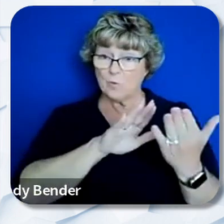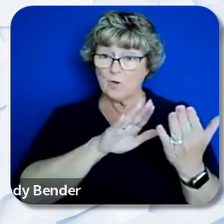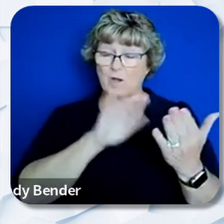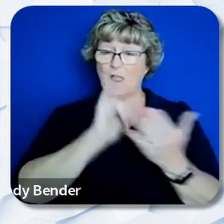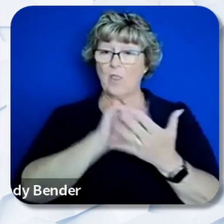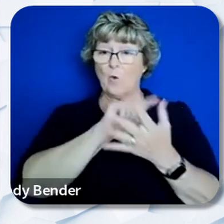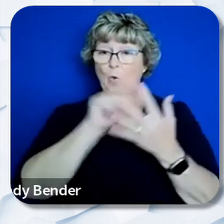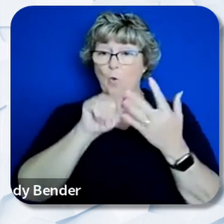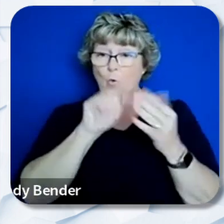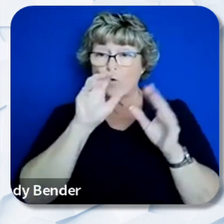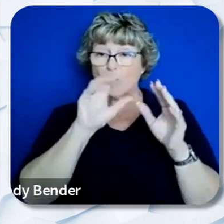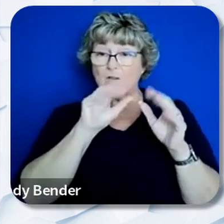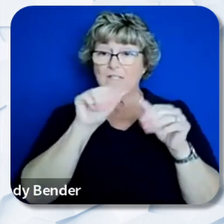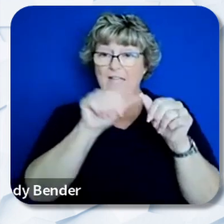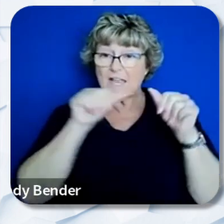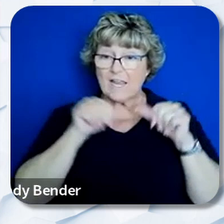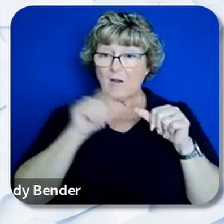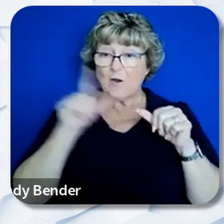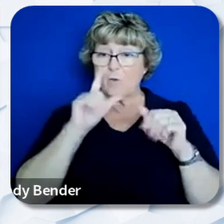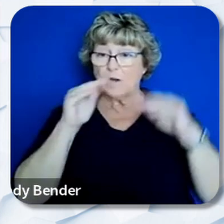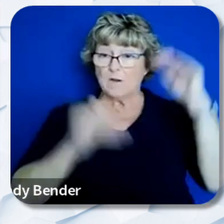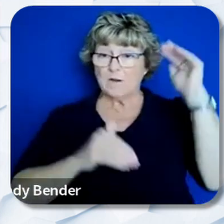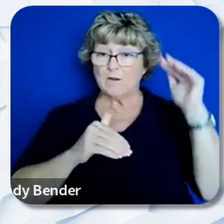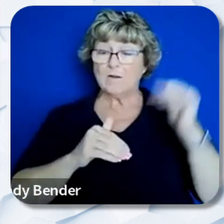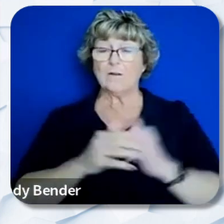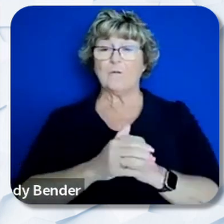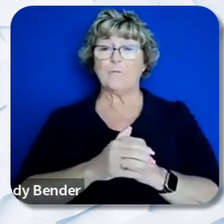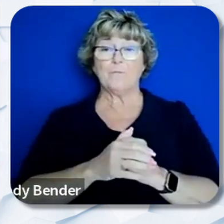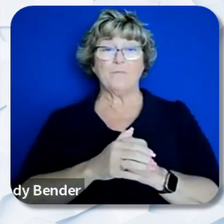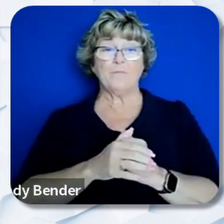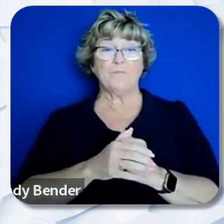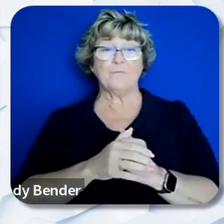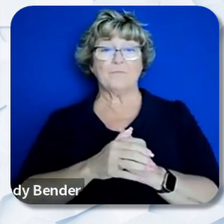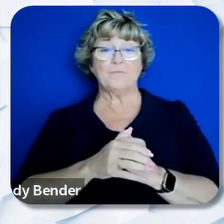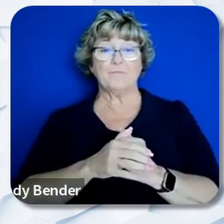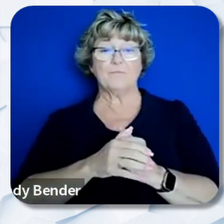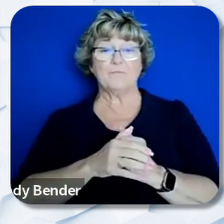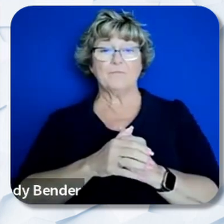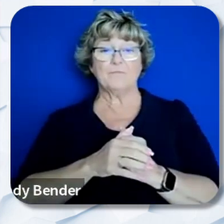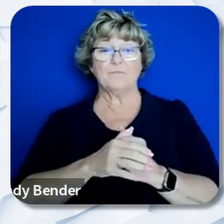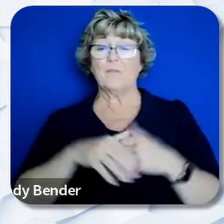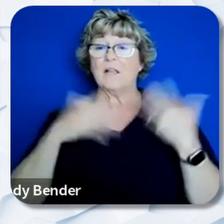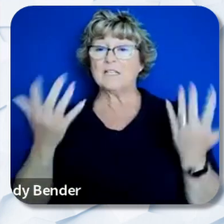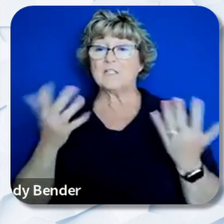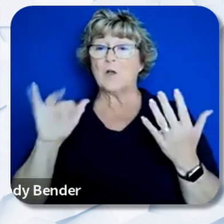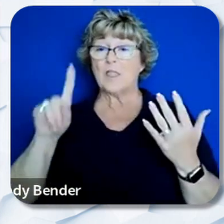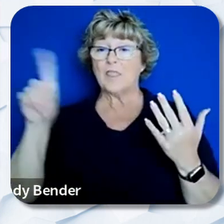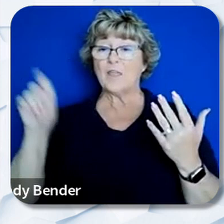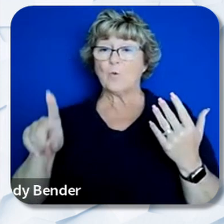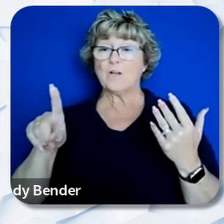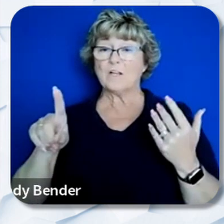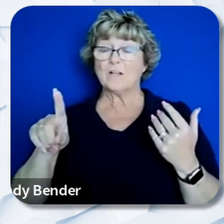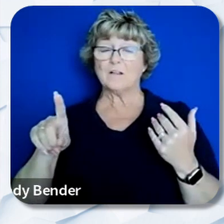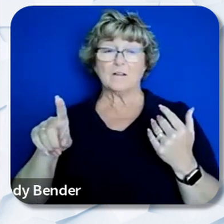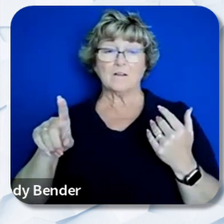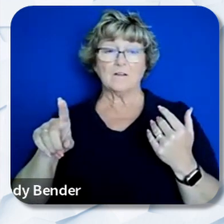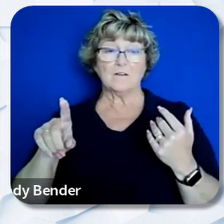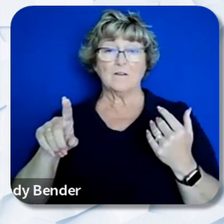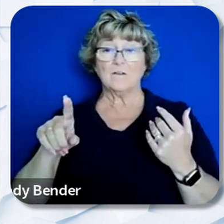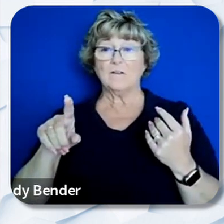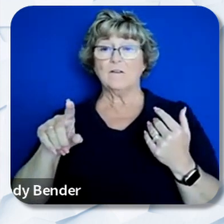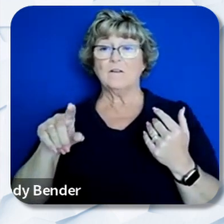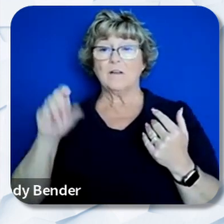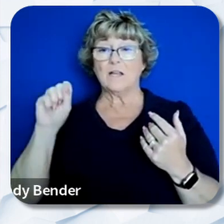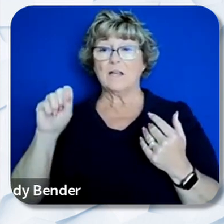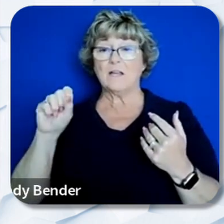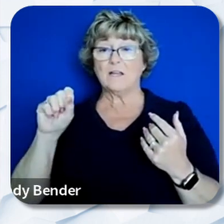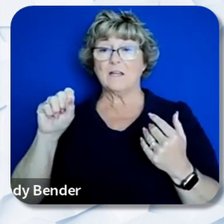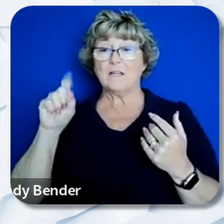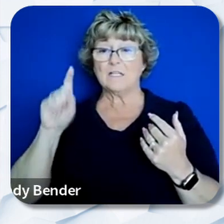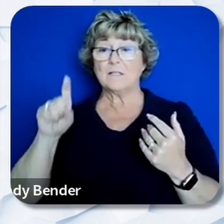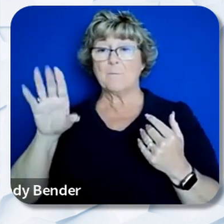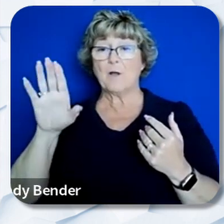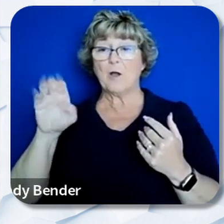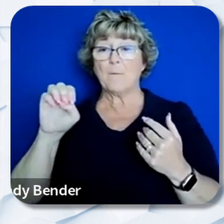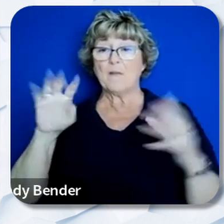elements?" That question went away. So the question. So the CIM is meant to be an inclusive